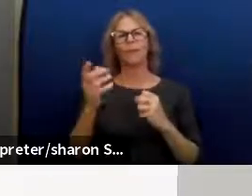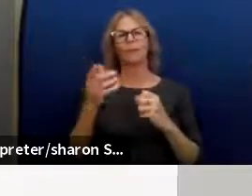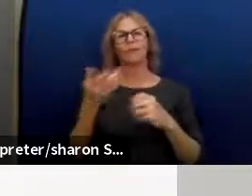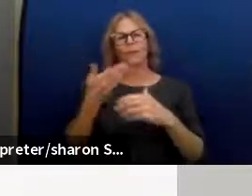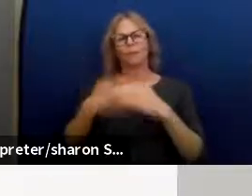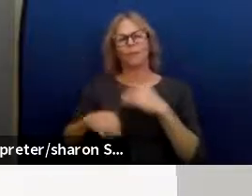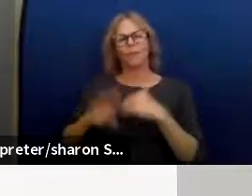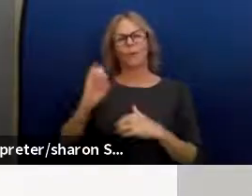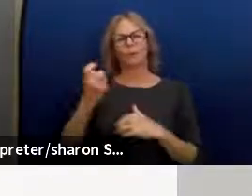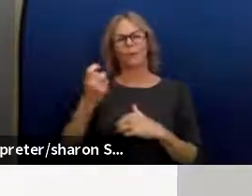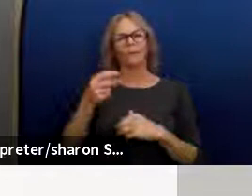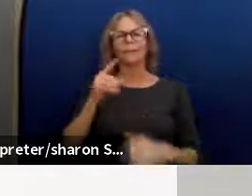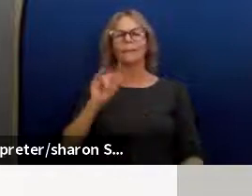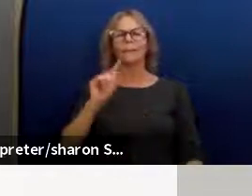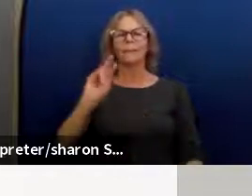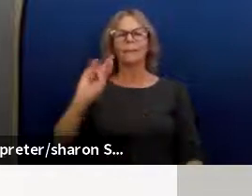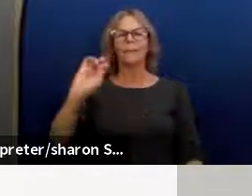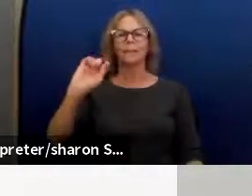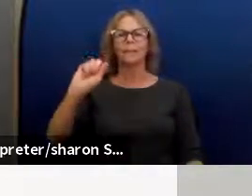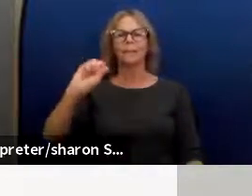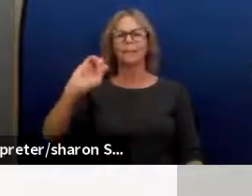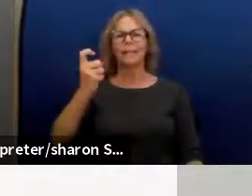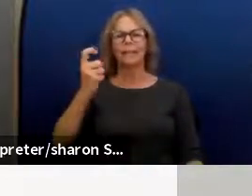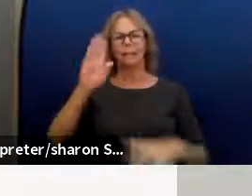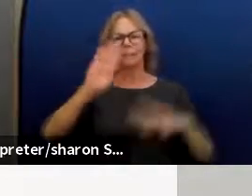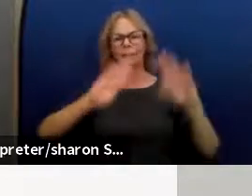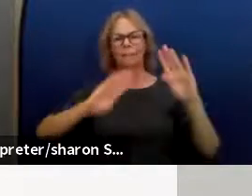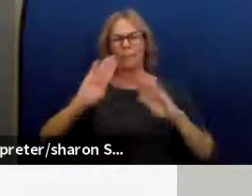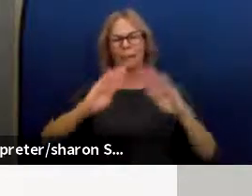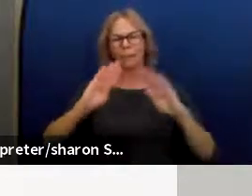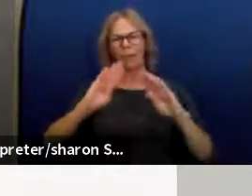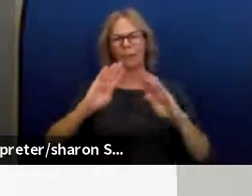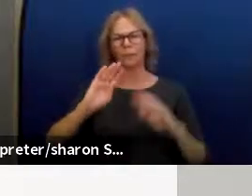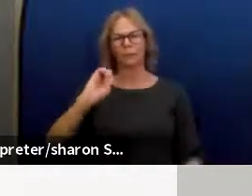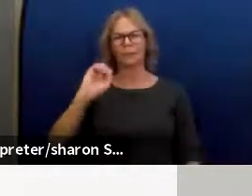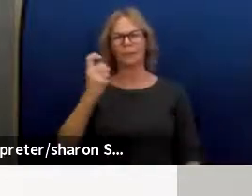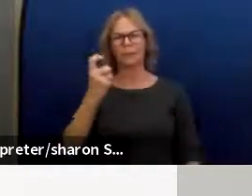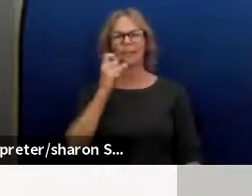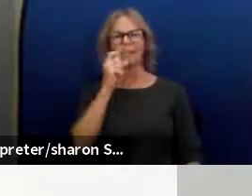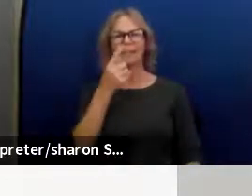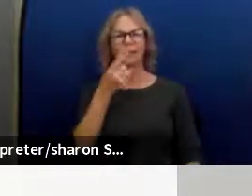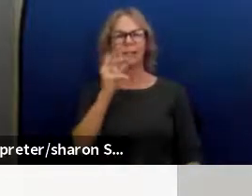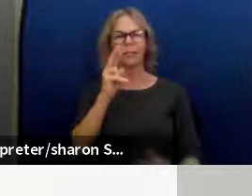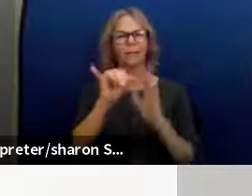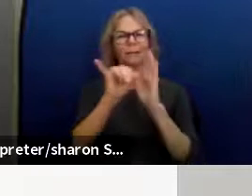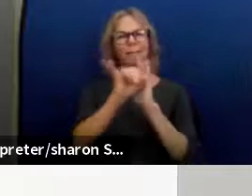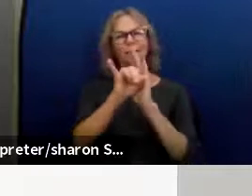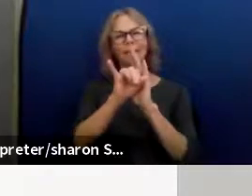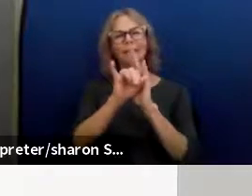interesting. Intersex as strictly a biological sex as a, it's not a gender identity, it's, it's about your body, it's